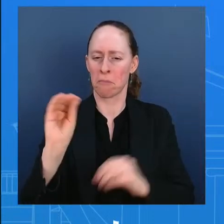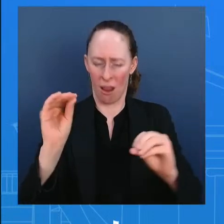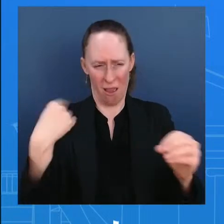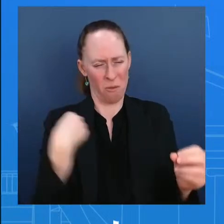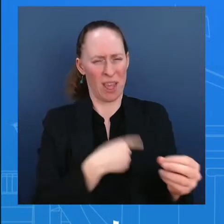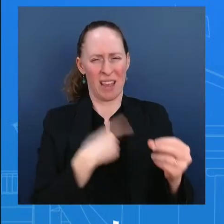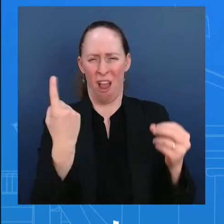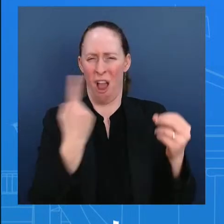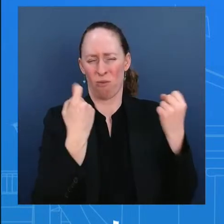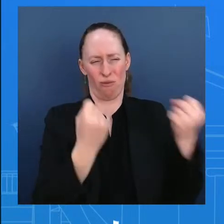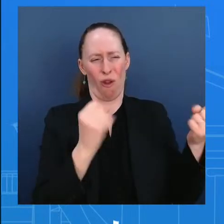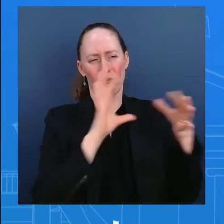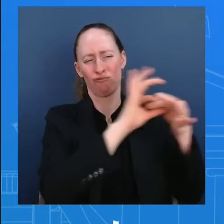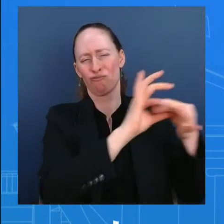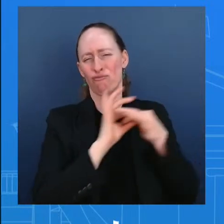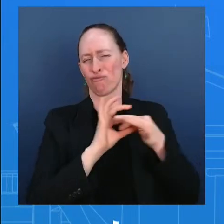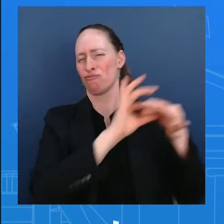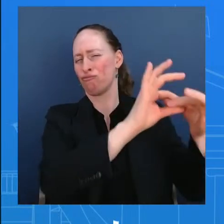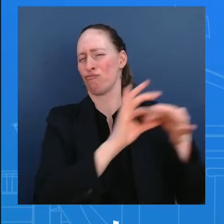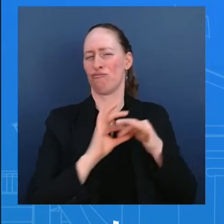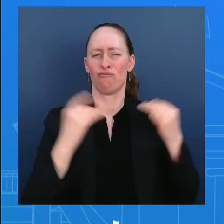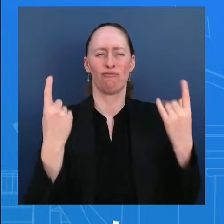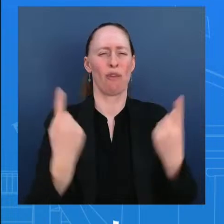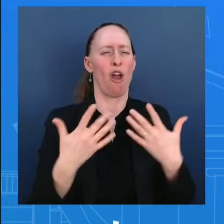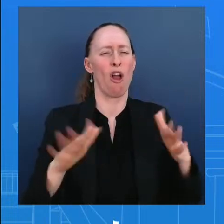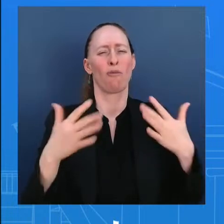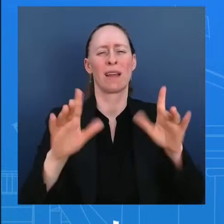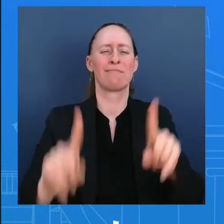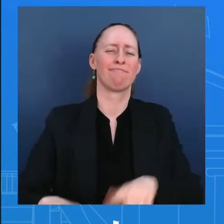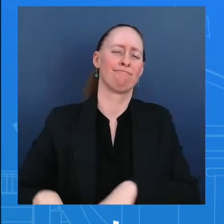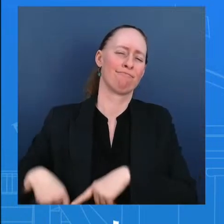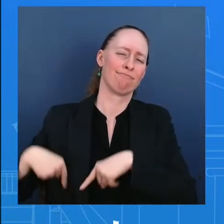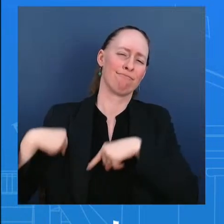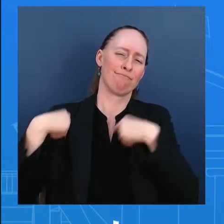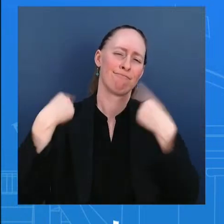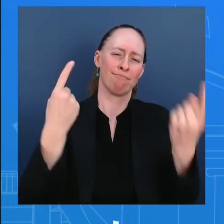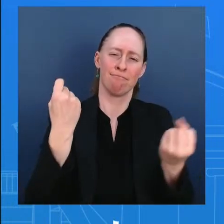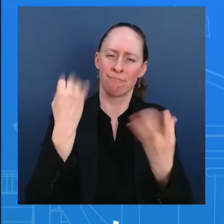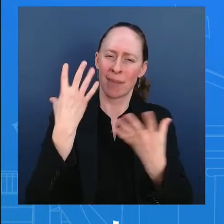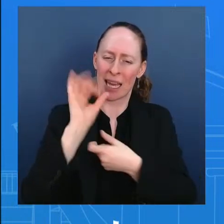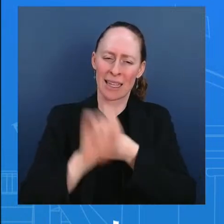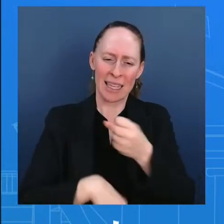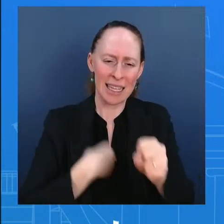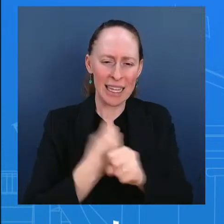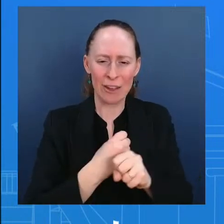I’ve mentioned before -- to -- to strengthen our economic partnership. That is something that you’ve seen this president